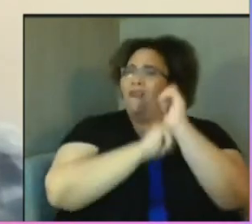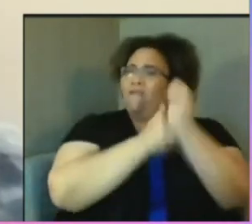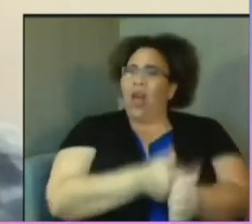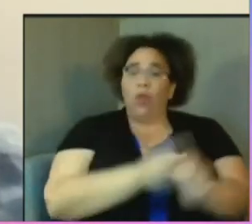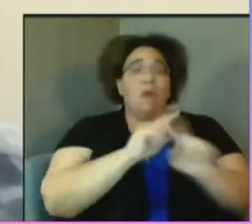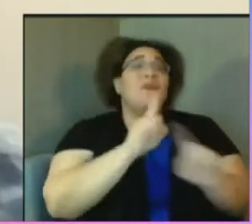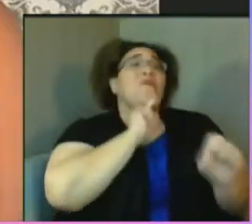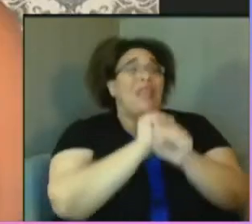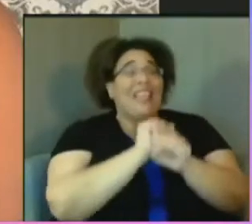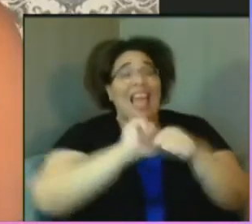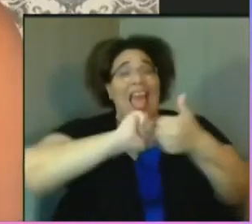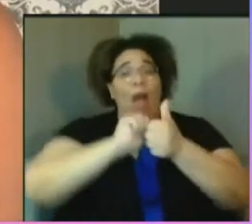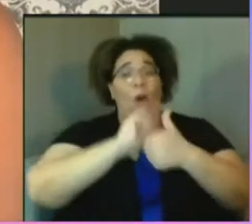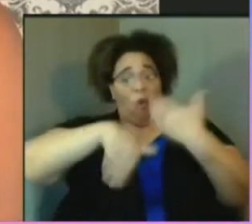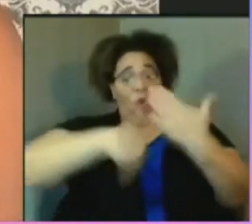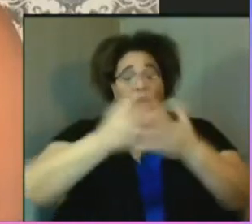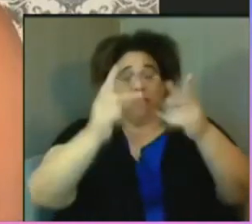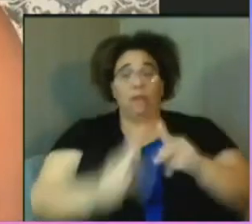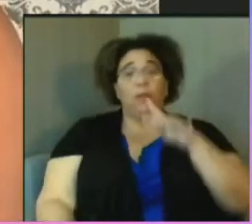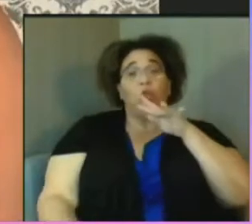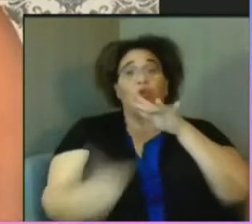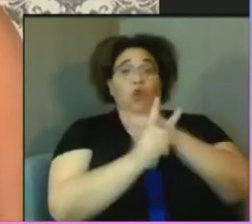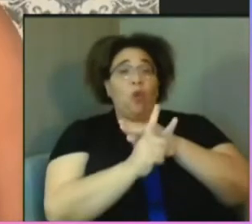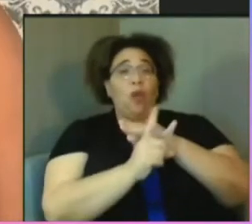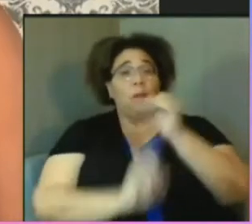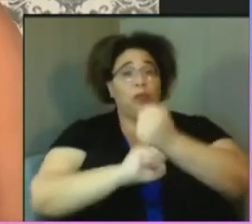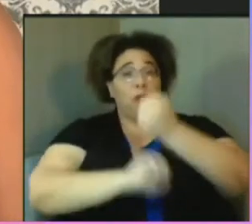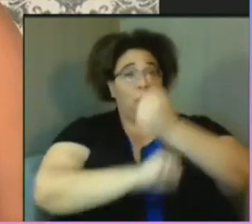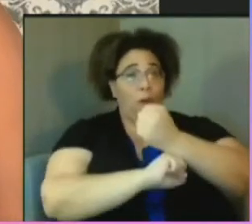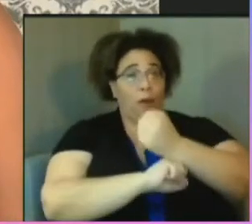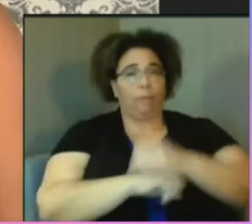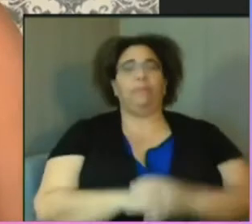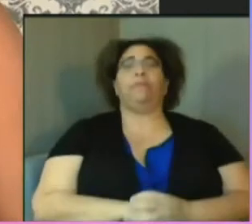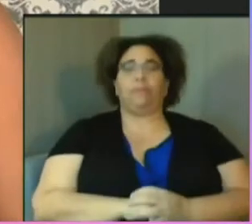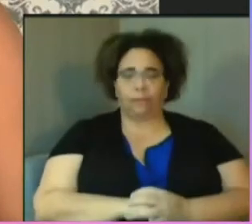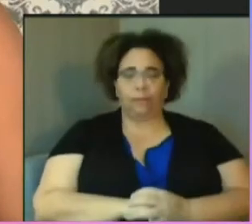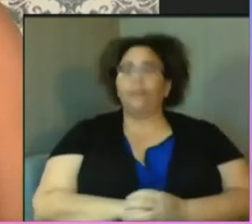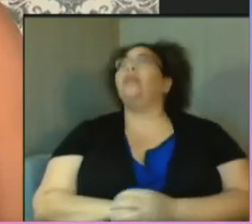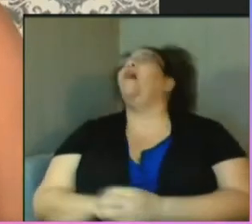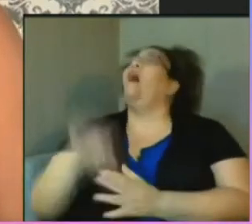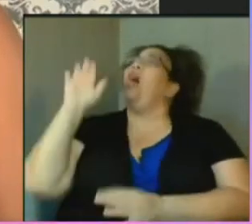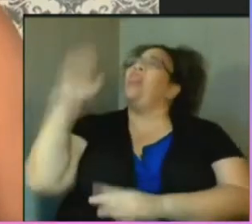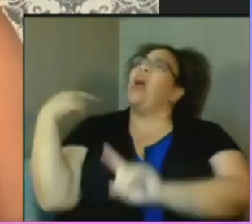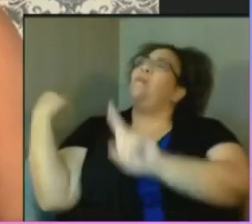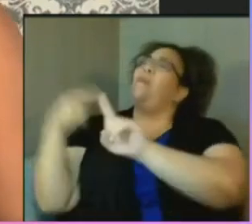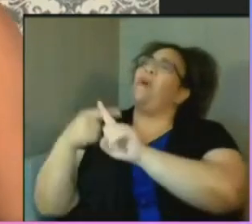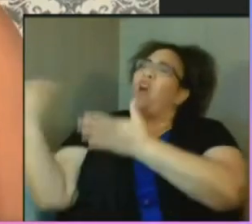(Imara Jones) On that point, the idea that win or lose that we still have to mobilize